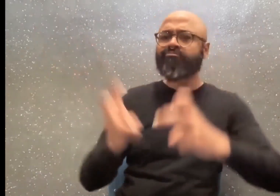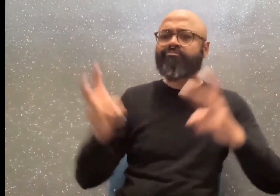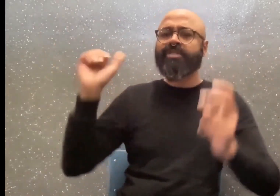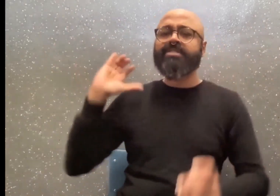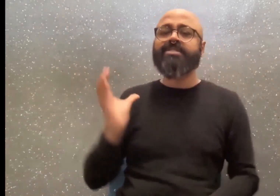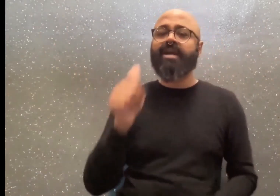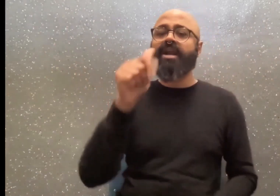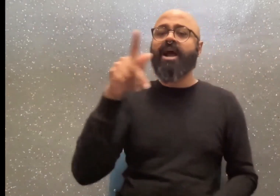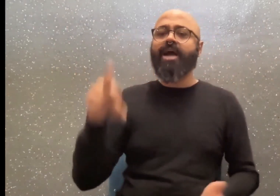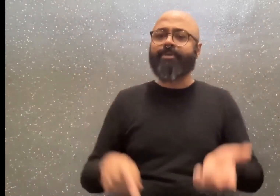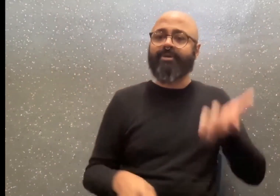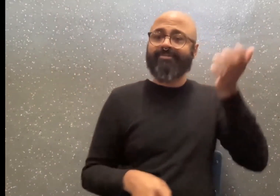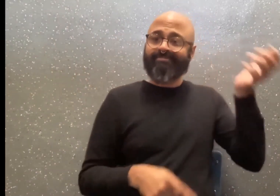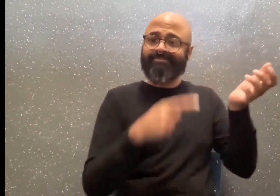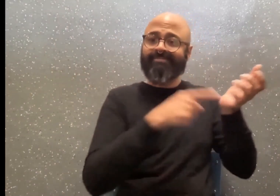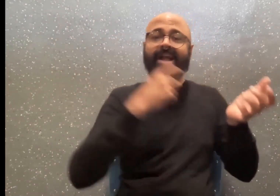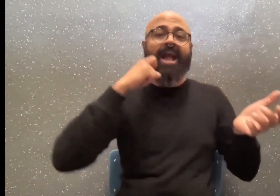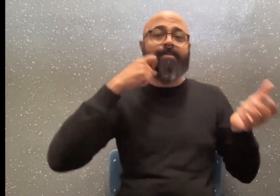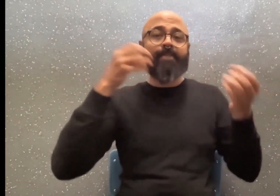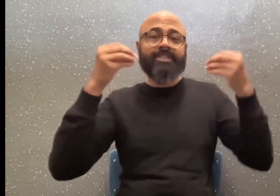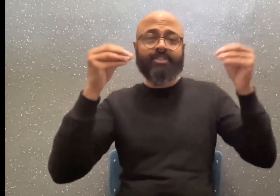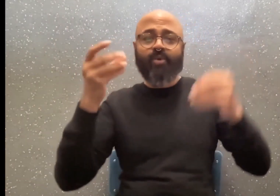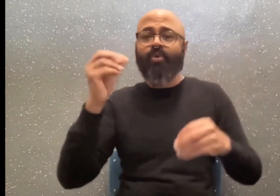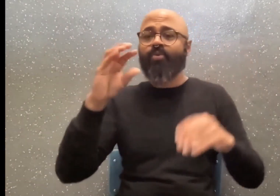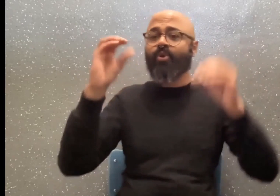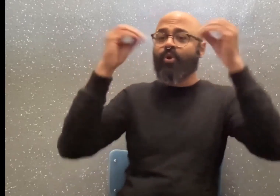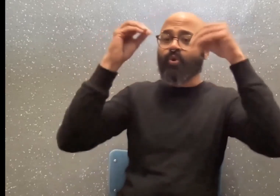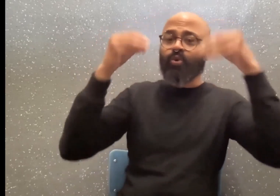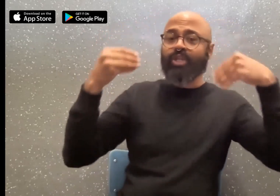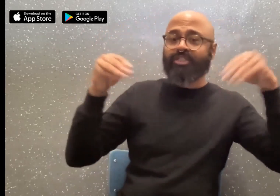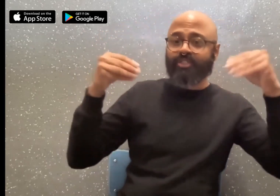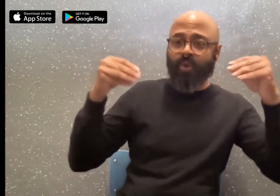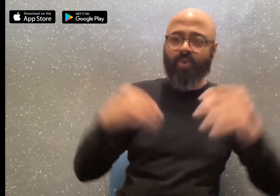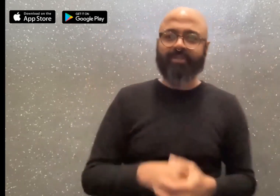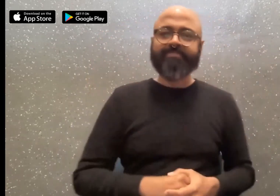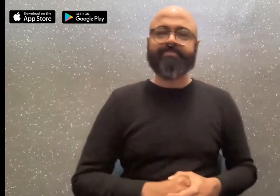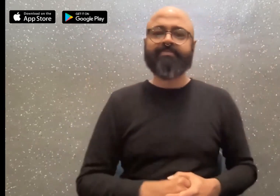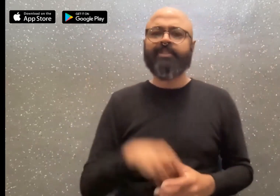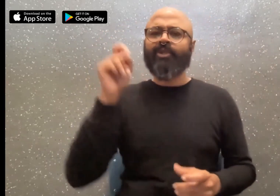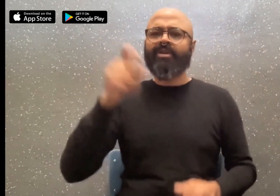you can download the Sign1News app by heading to the app store or Google play store on your